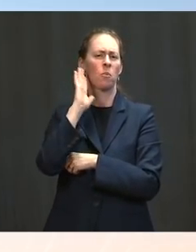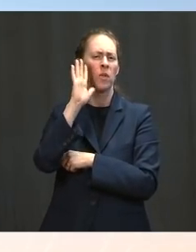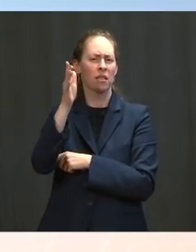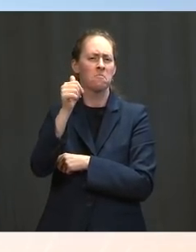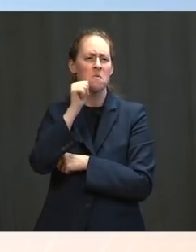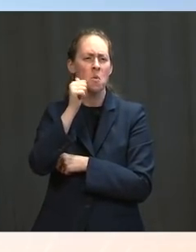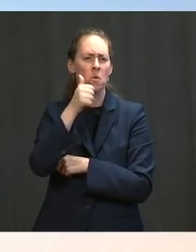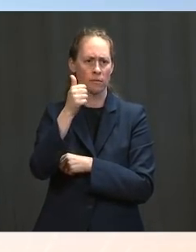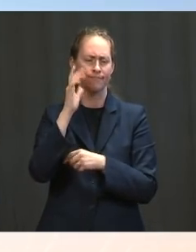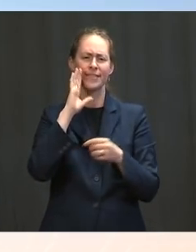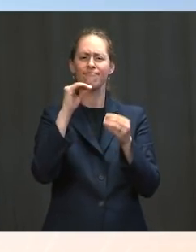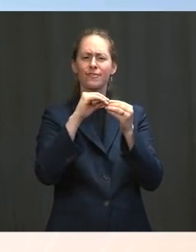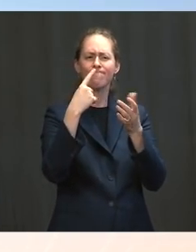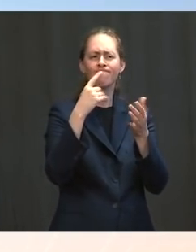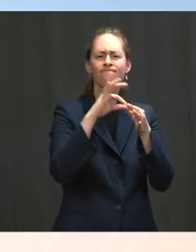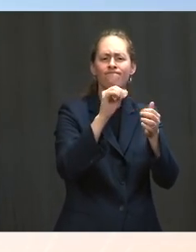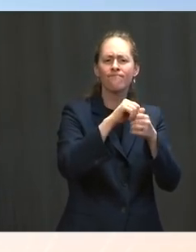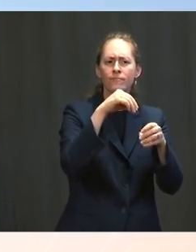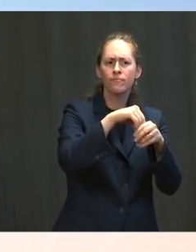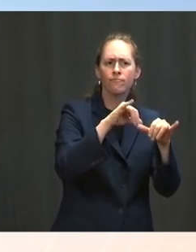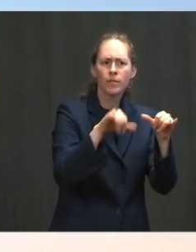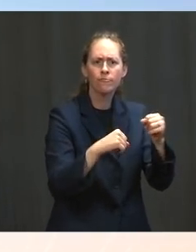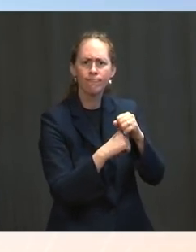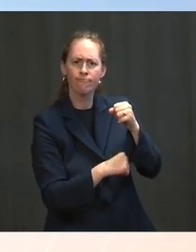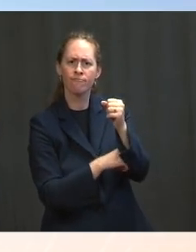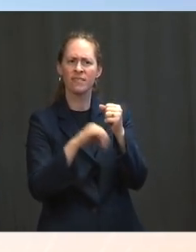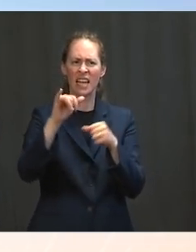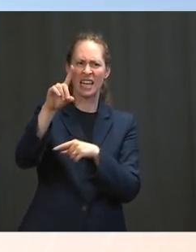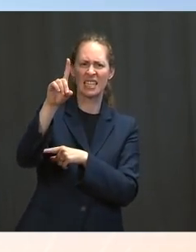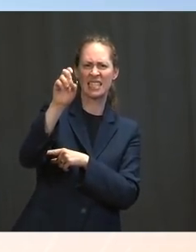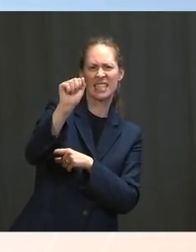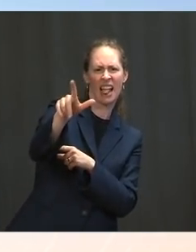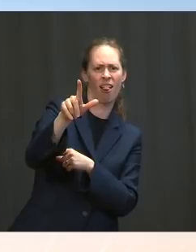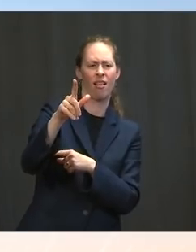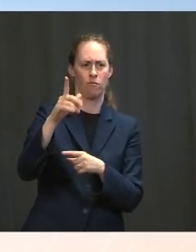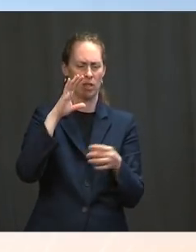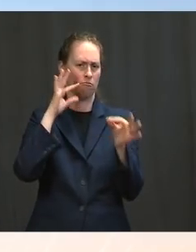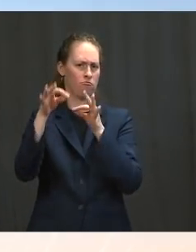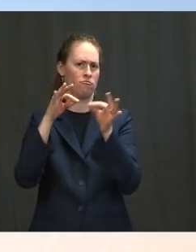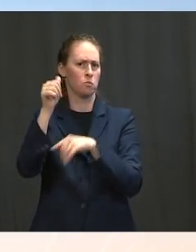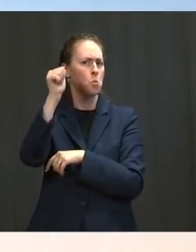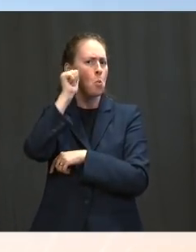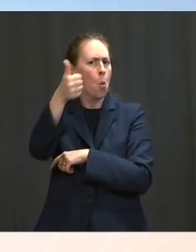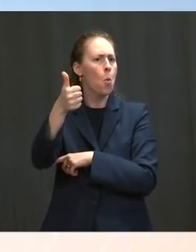and, kind of, did a very detailed laydown. You'll see him tomorrow do a very detailed laydown of the rest of his Build